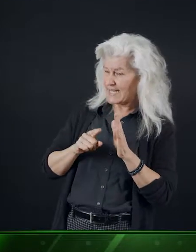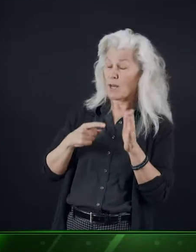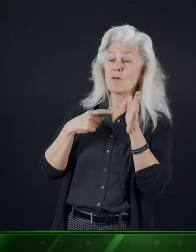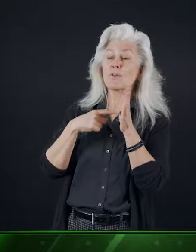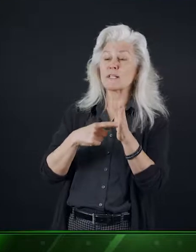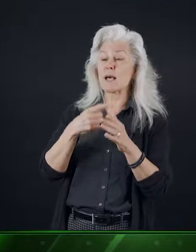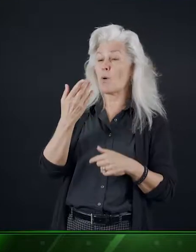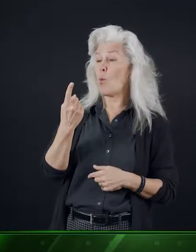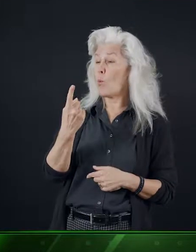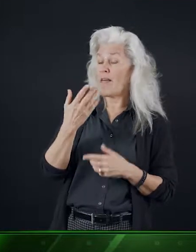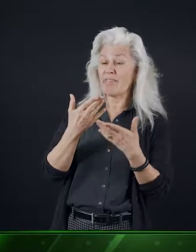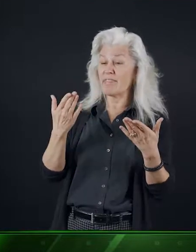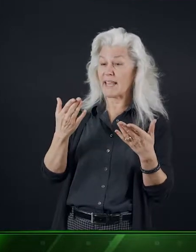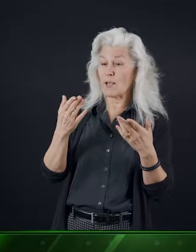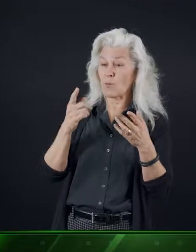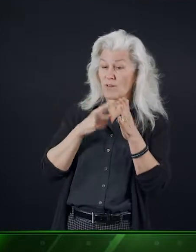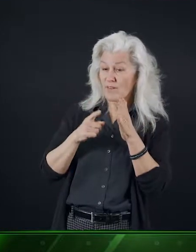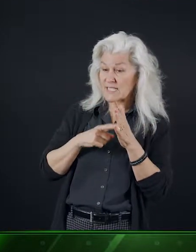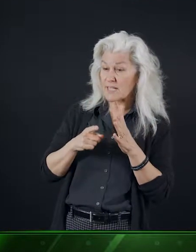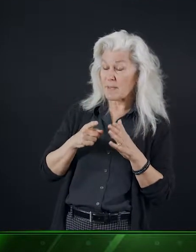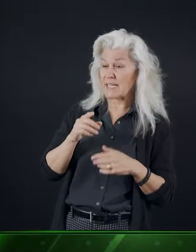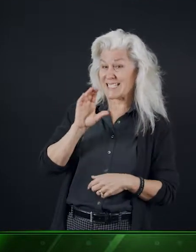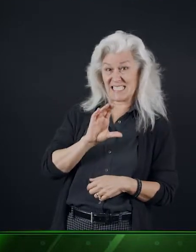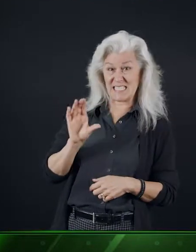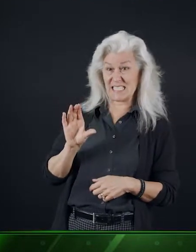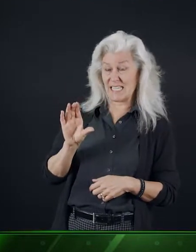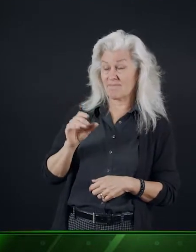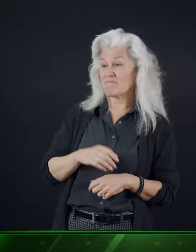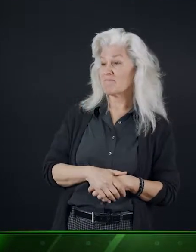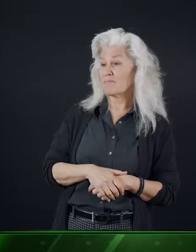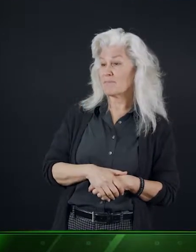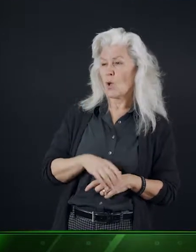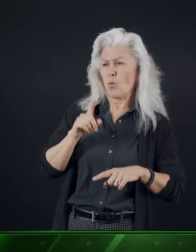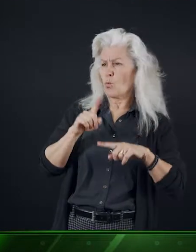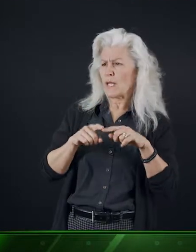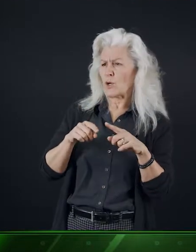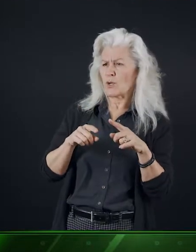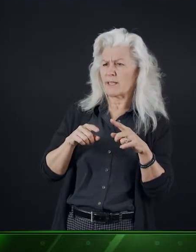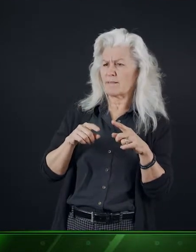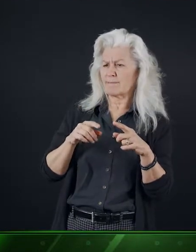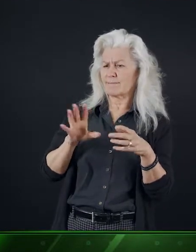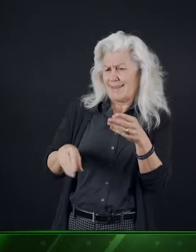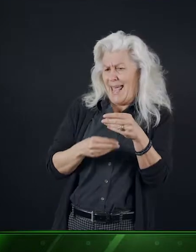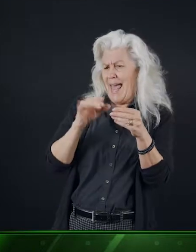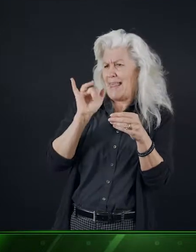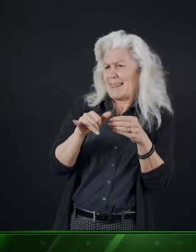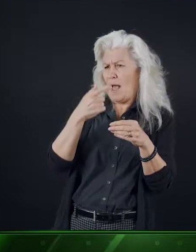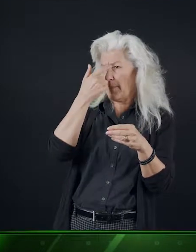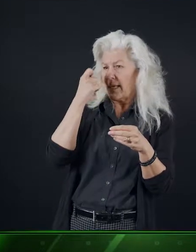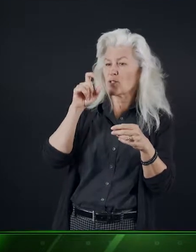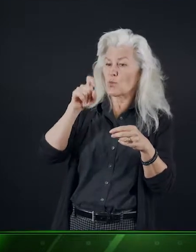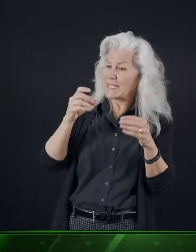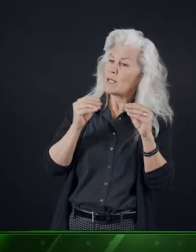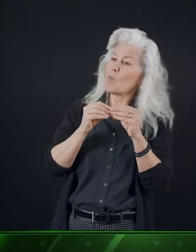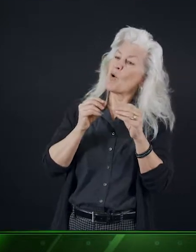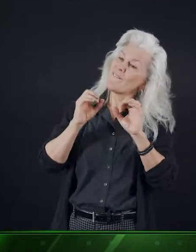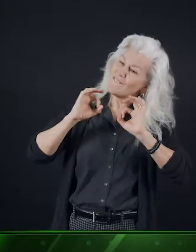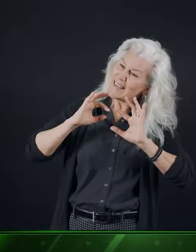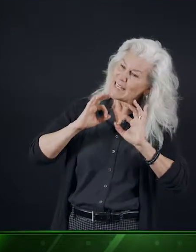because we still need additional community feedback to figure out the best criteria to use for that. However, in a future revision, we hope to add that as well as others,